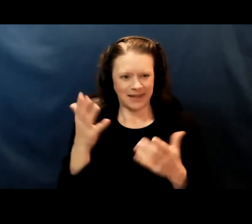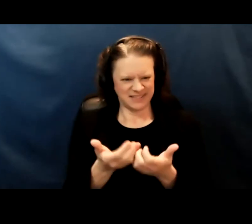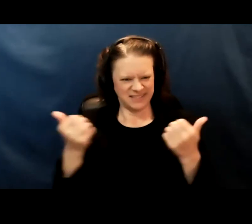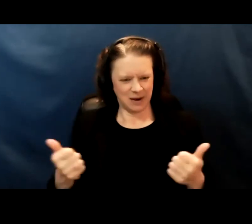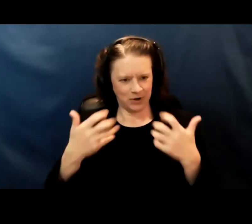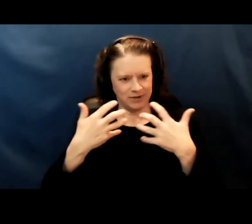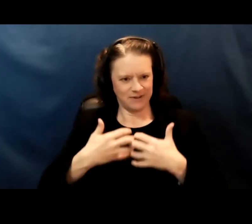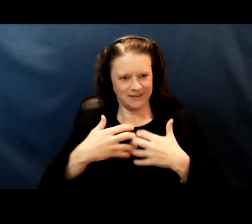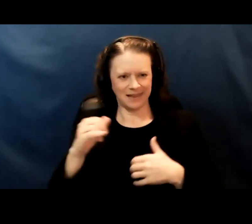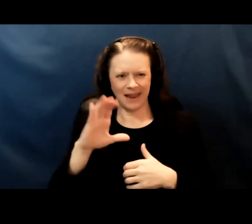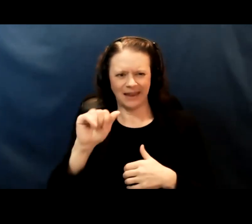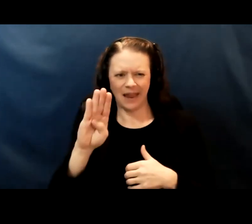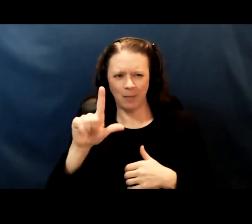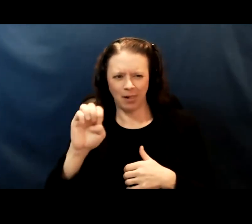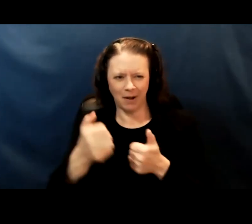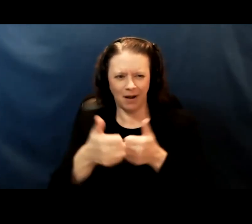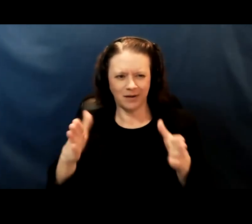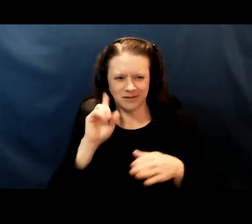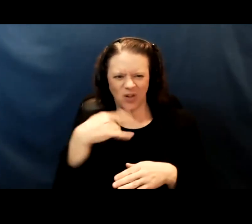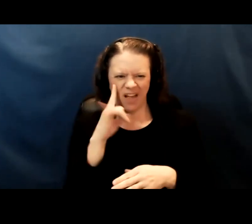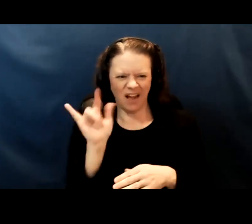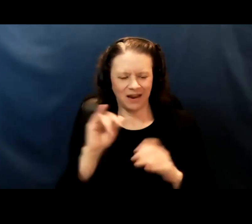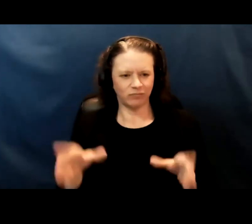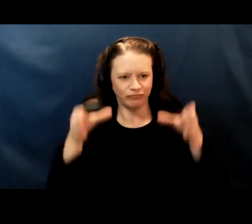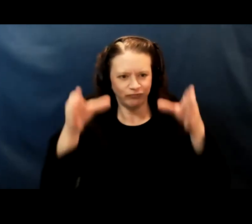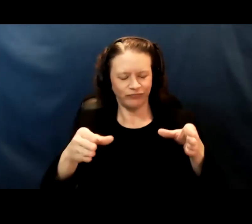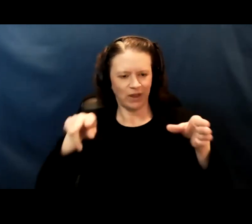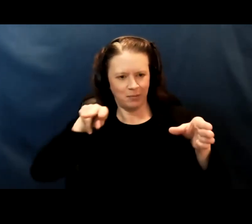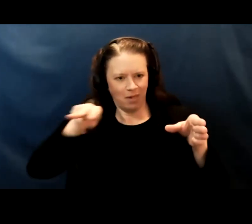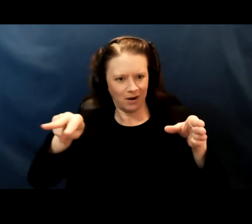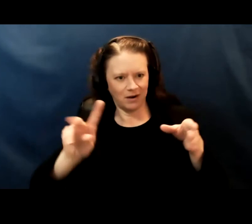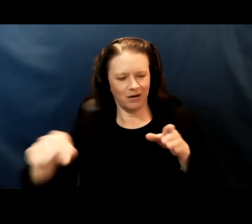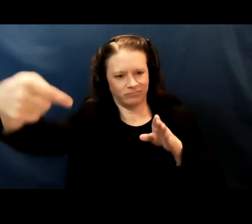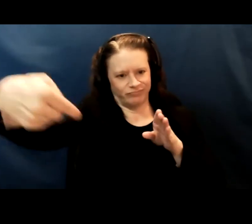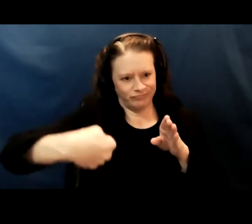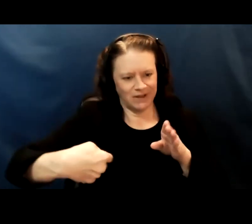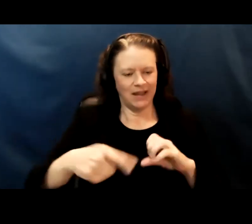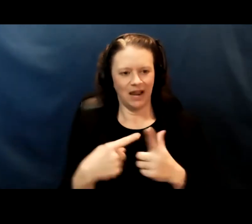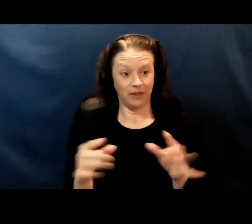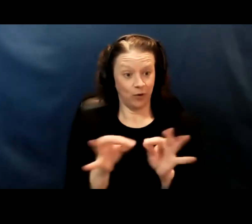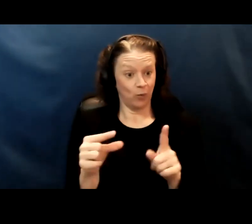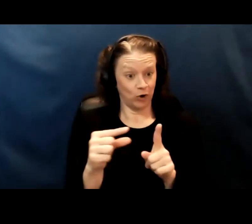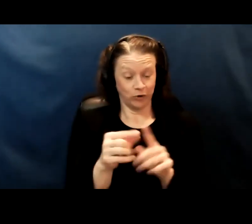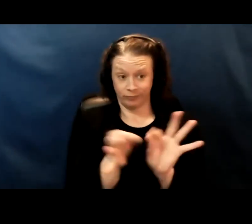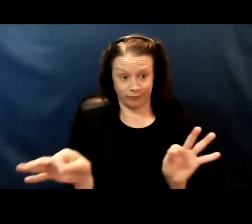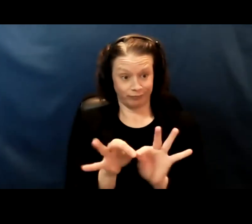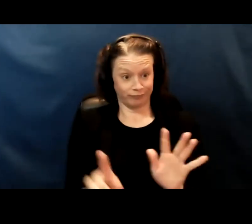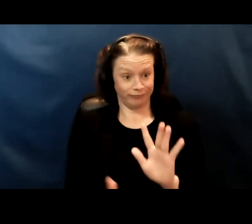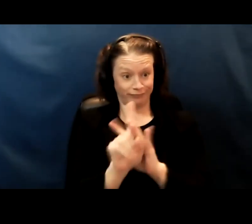was happening for Saturday morning cartoons. Then fast forward to the early 2000s, I was in college, and the school provided me with a realtime captioner